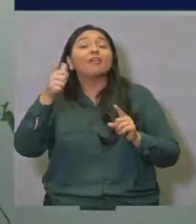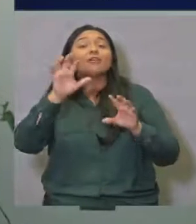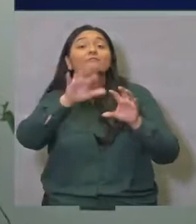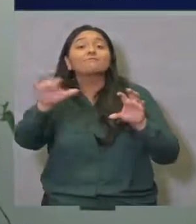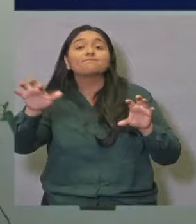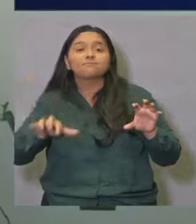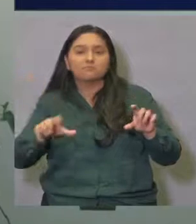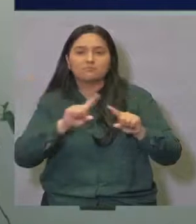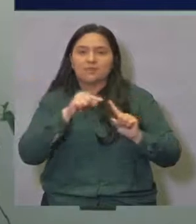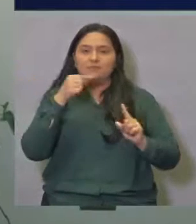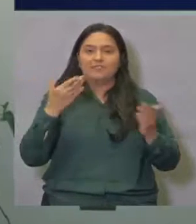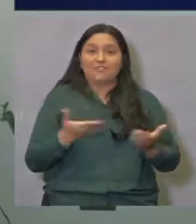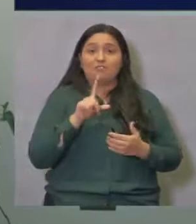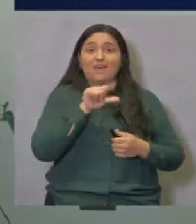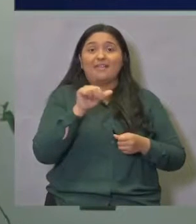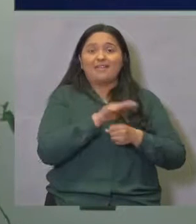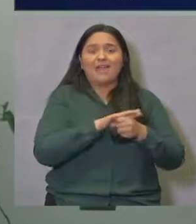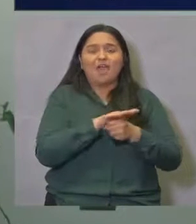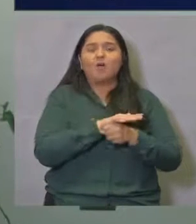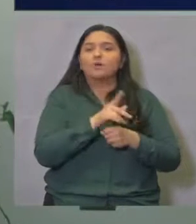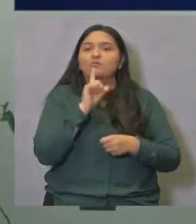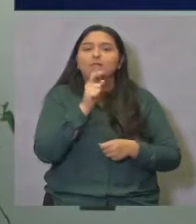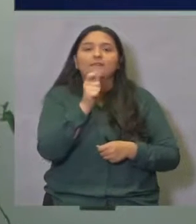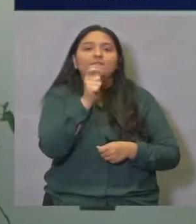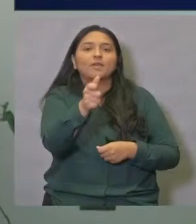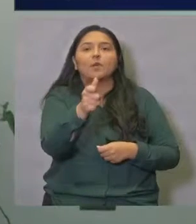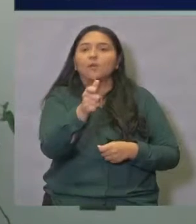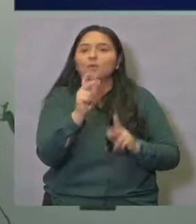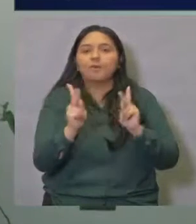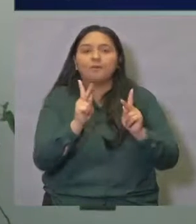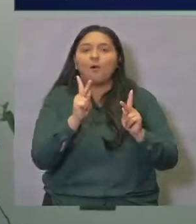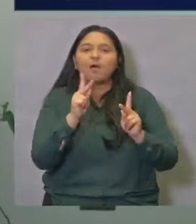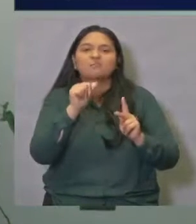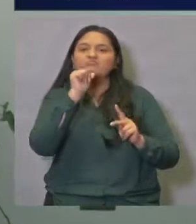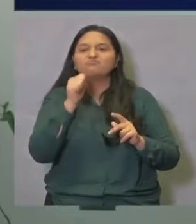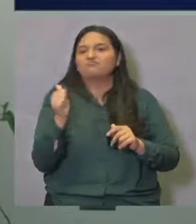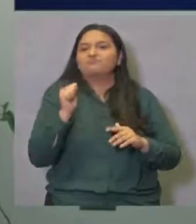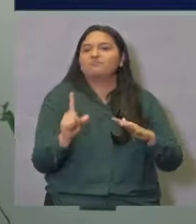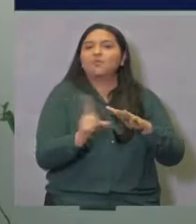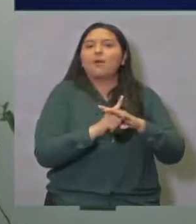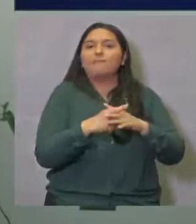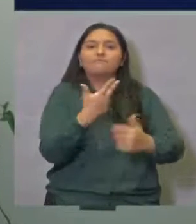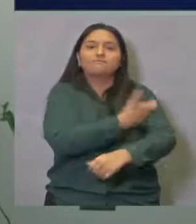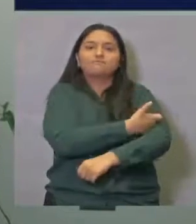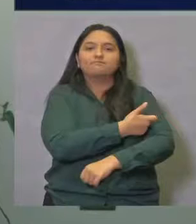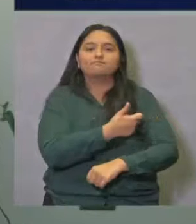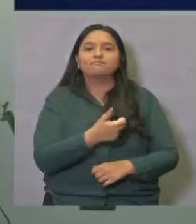ACROSS ALL SITES. BUT I KNOW IN THIS COUNTY, WE HAVE REALLY VERY FEW PEOPLE NOT